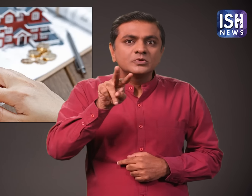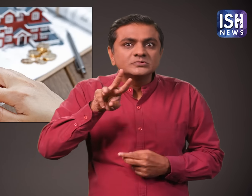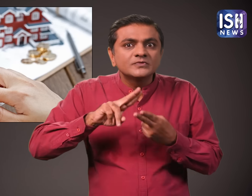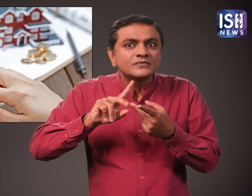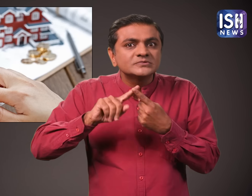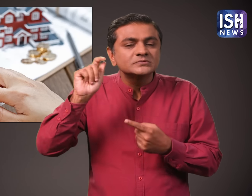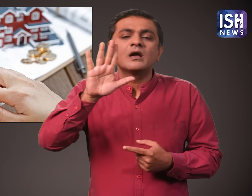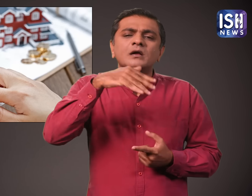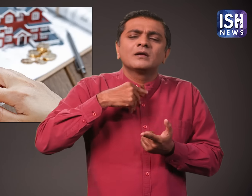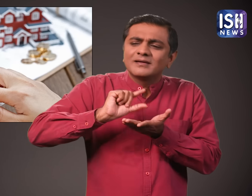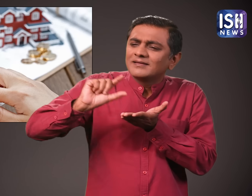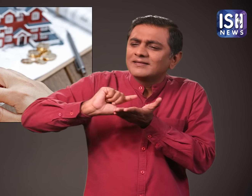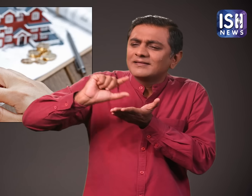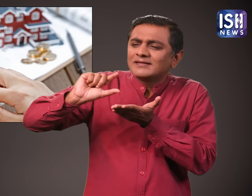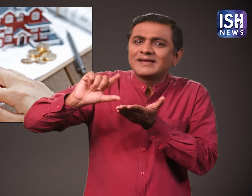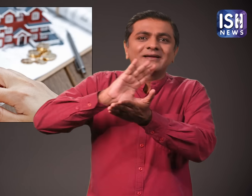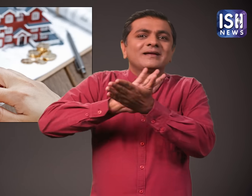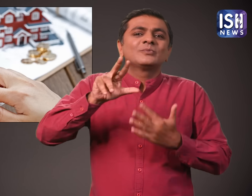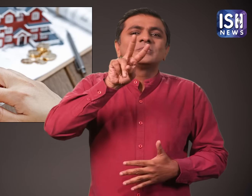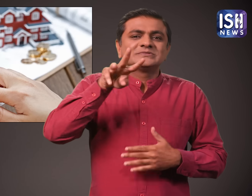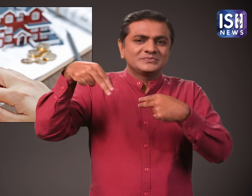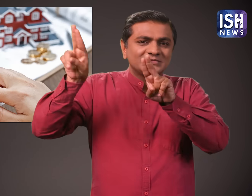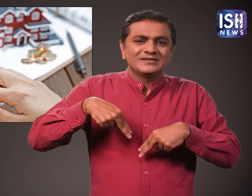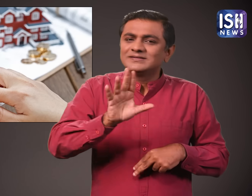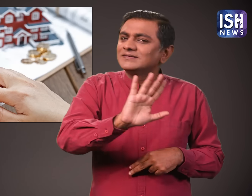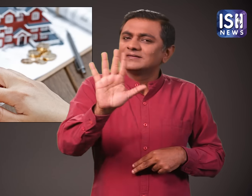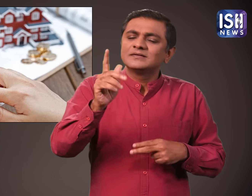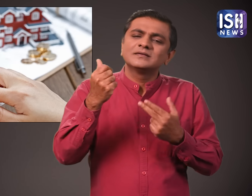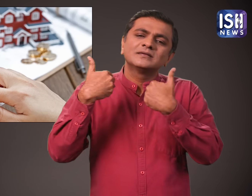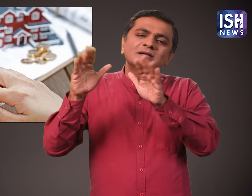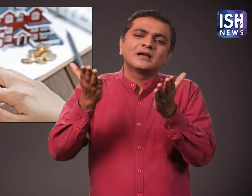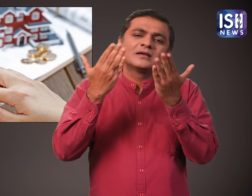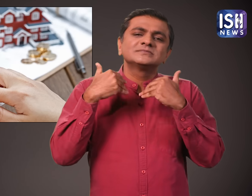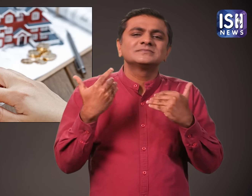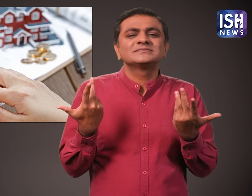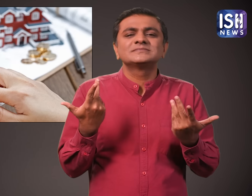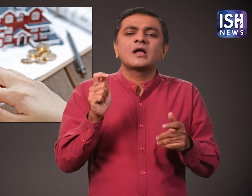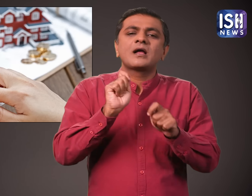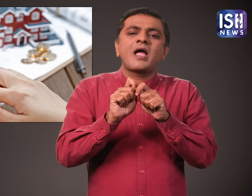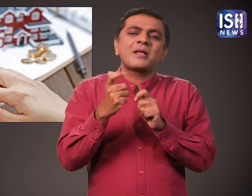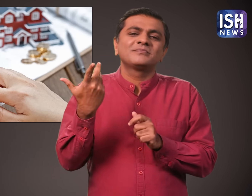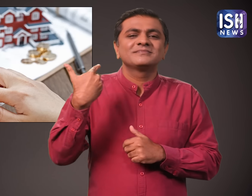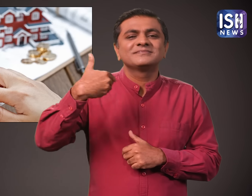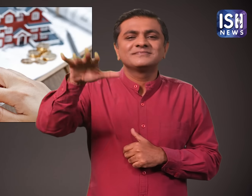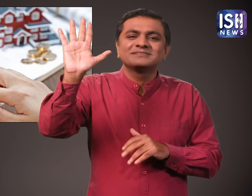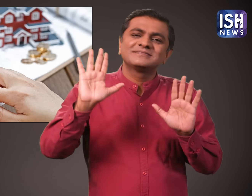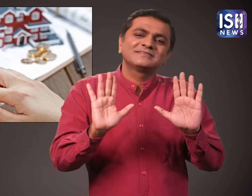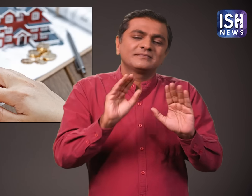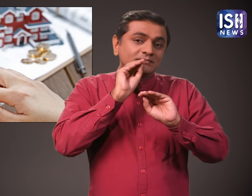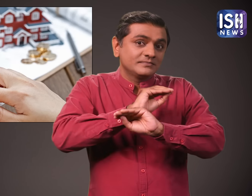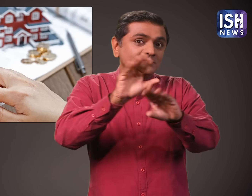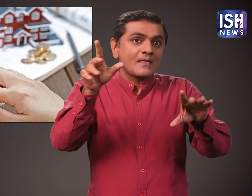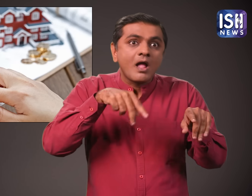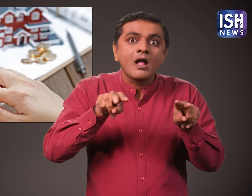This 2000 is non-refundable. Stay informed!